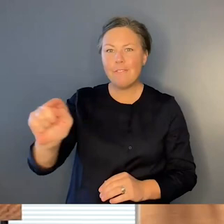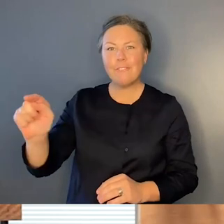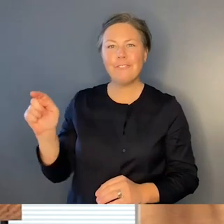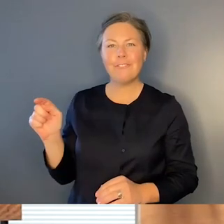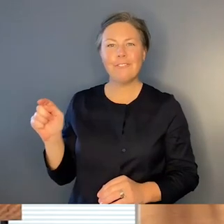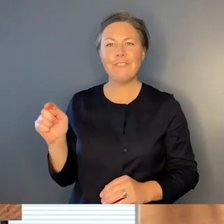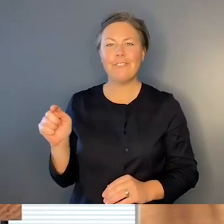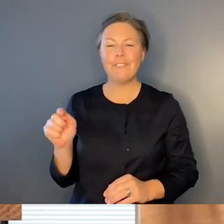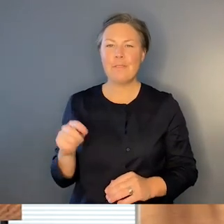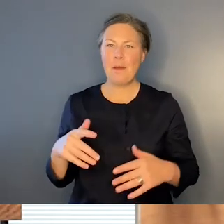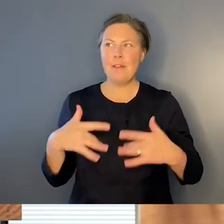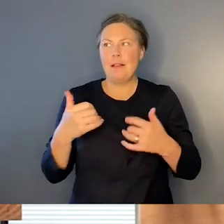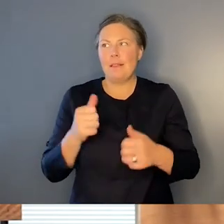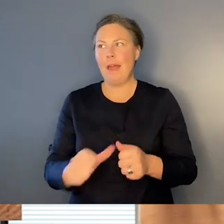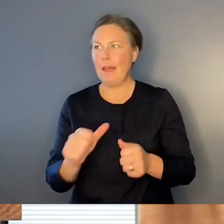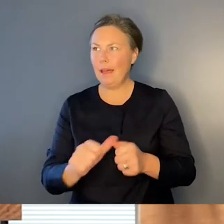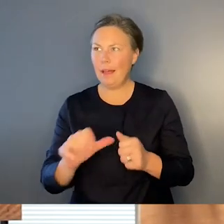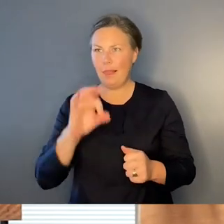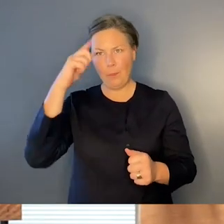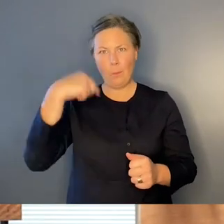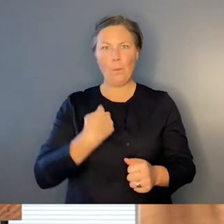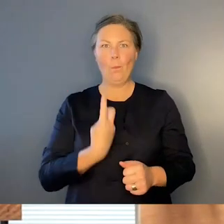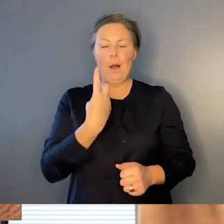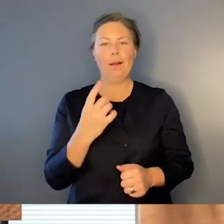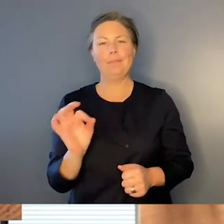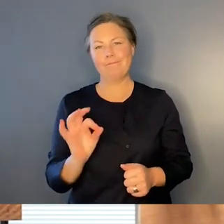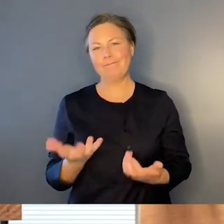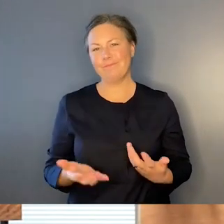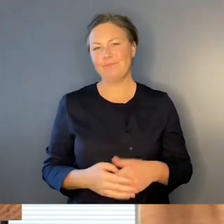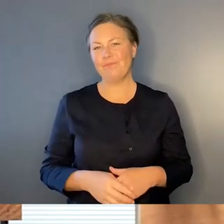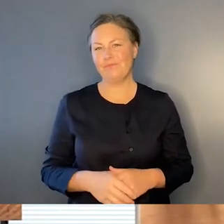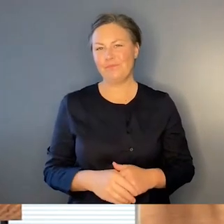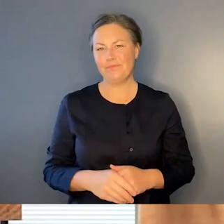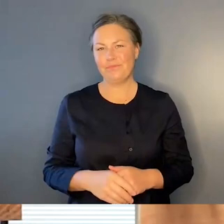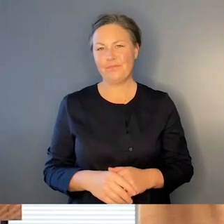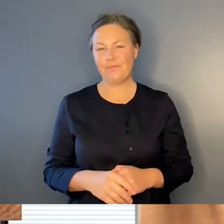because it is often reassuring just to talk to somebody else who's gone through the same sort of thing.